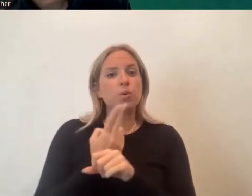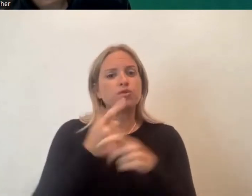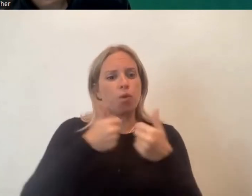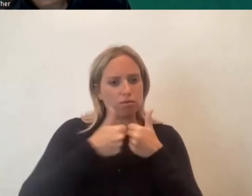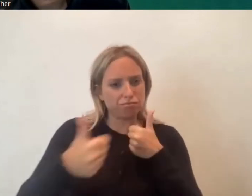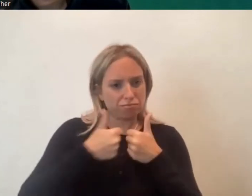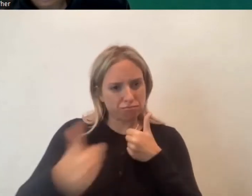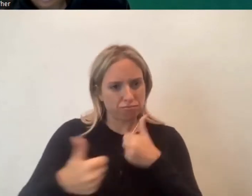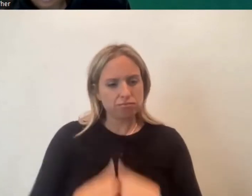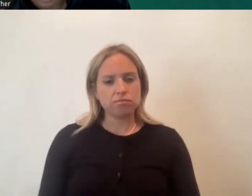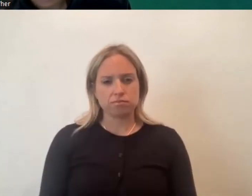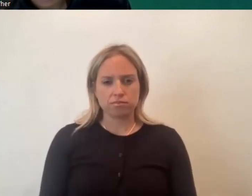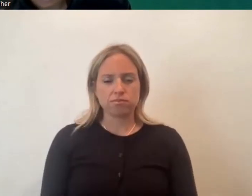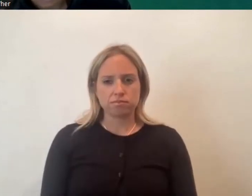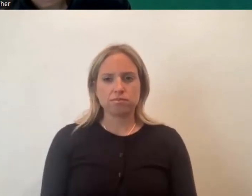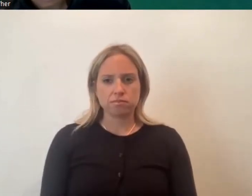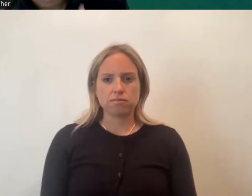Tadra: Okay.